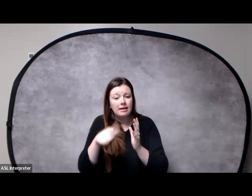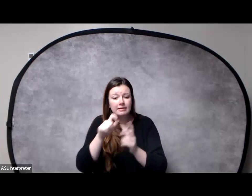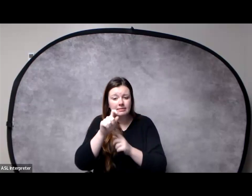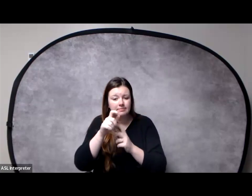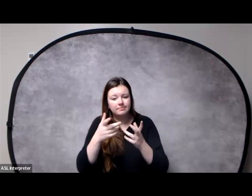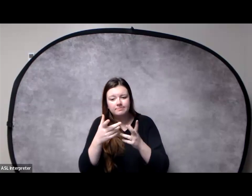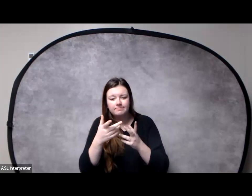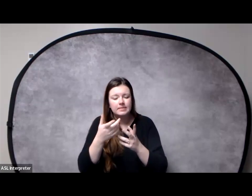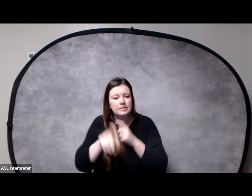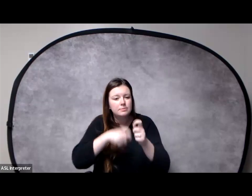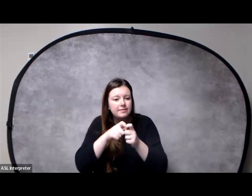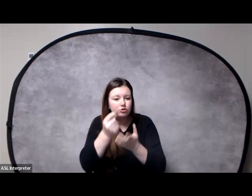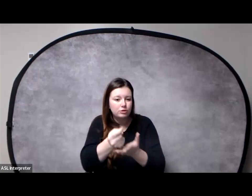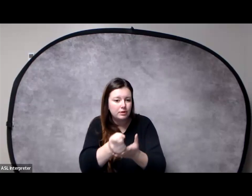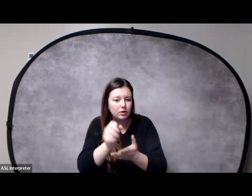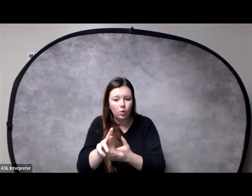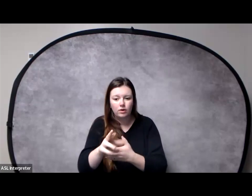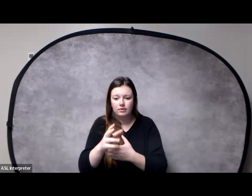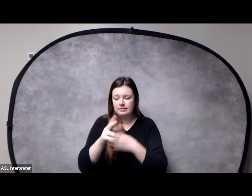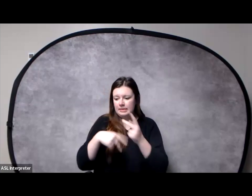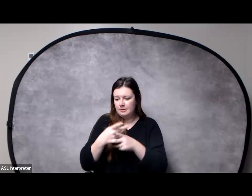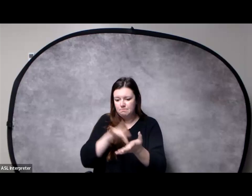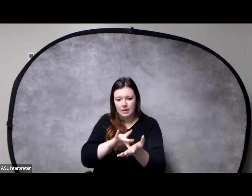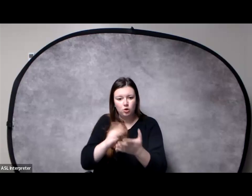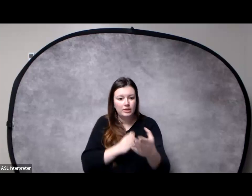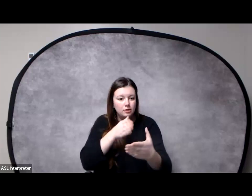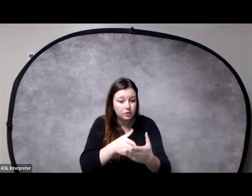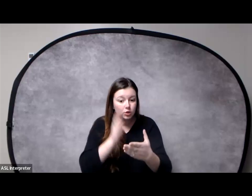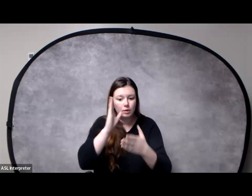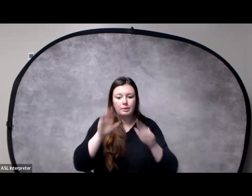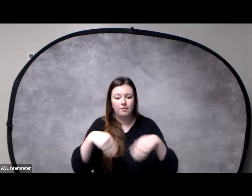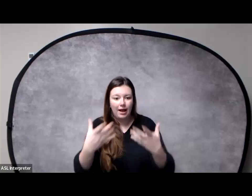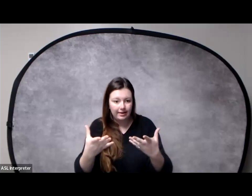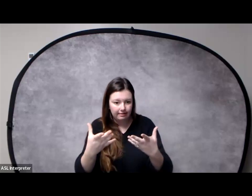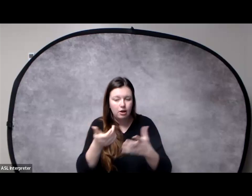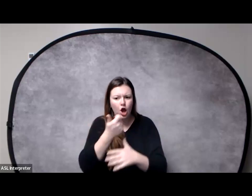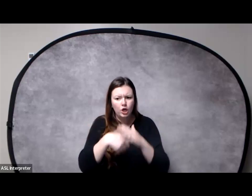or medical intervention will be provided and under what circumstances.